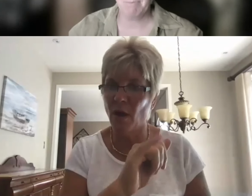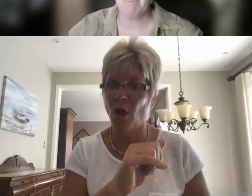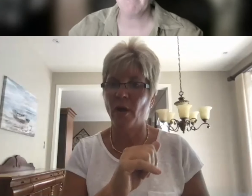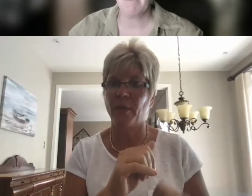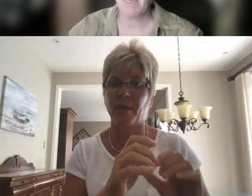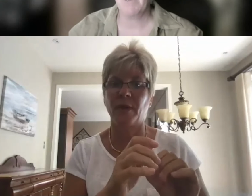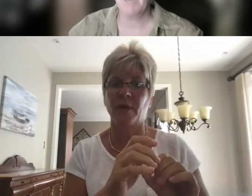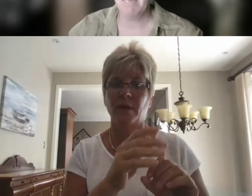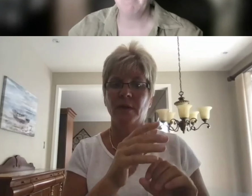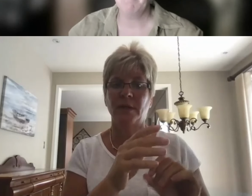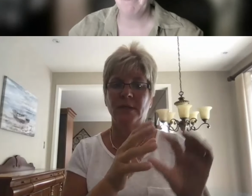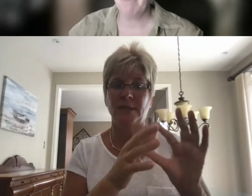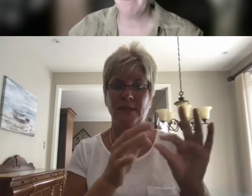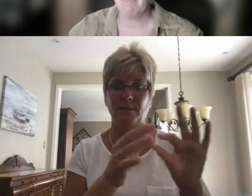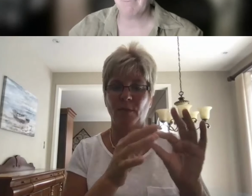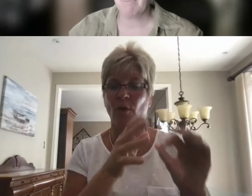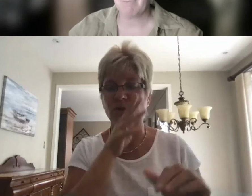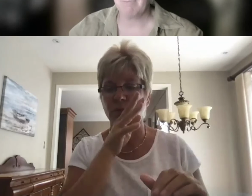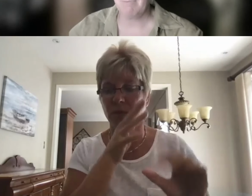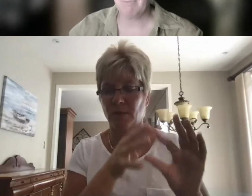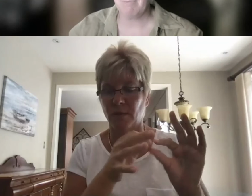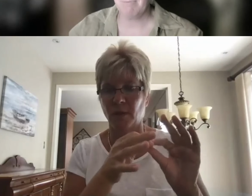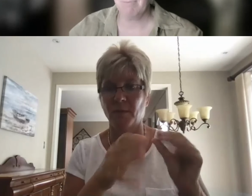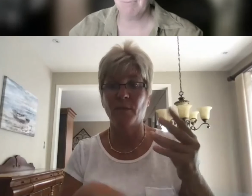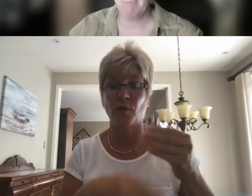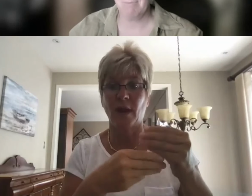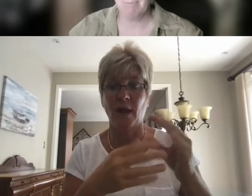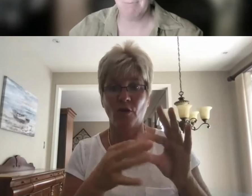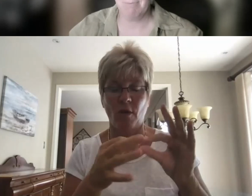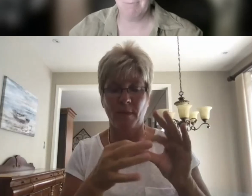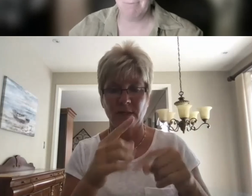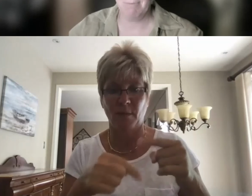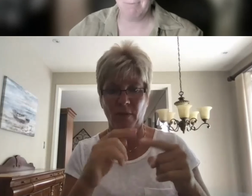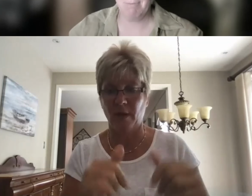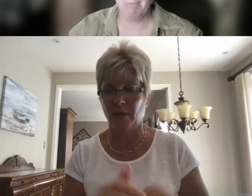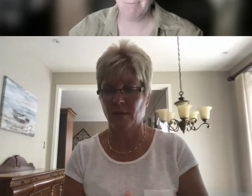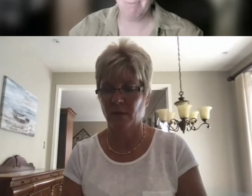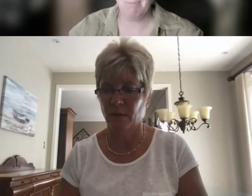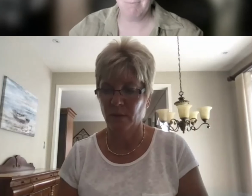I'm just wondering if you could speak to that because I just know from on the periphery of this project